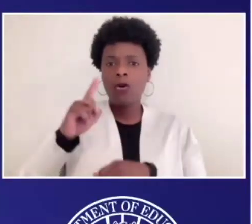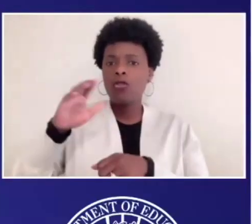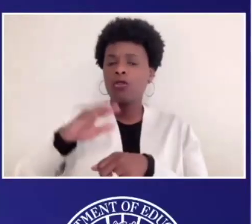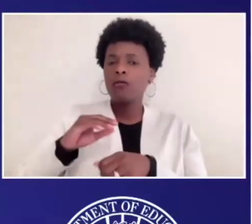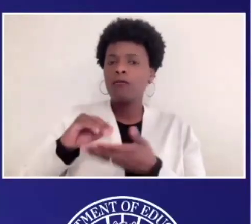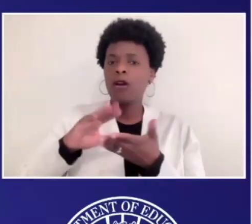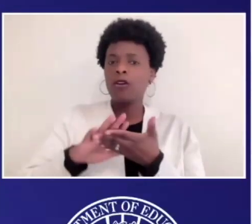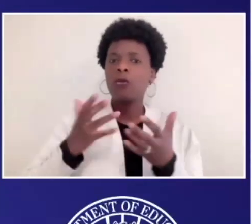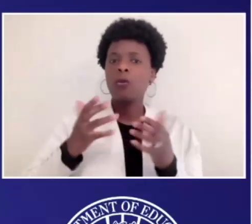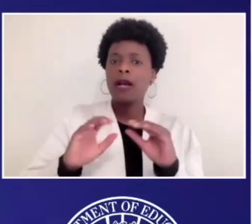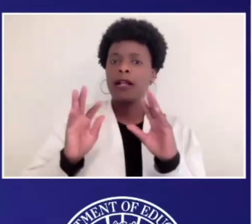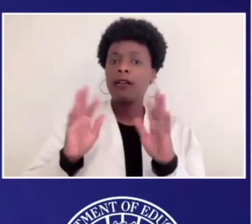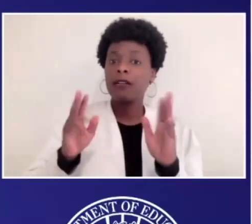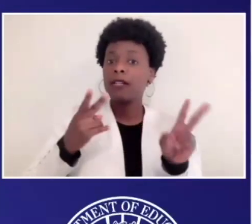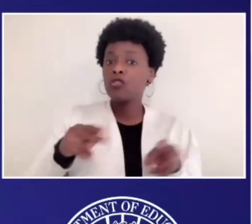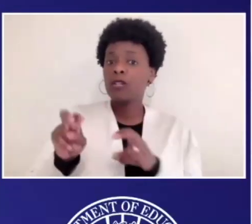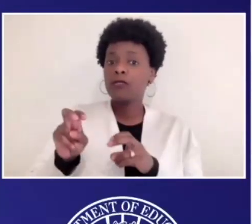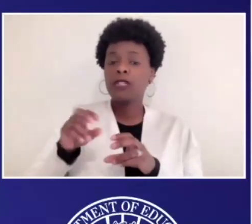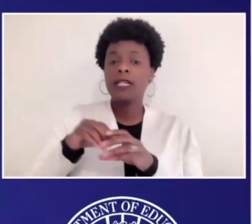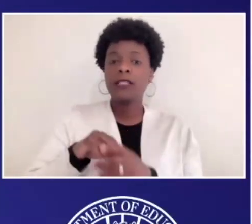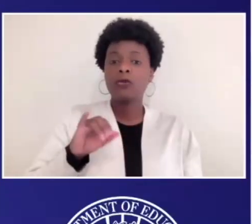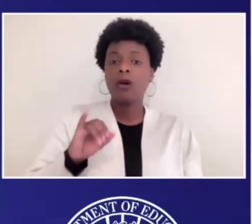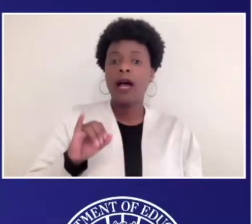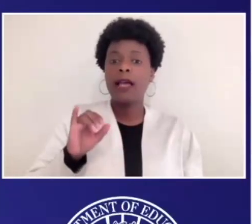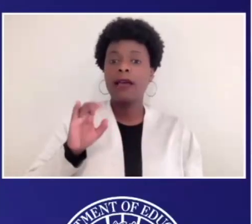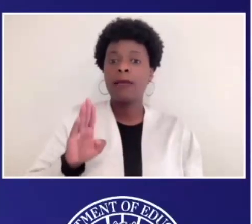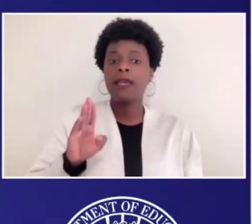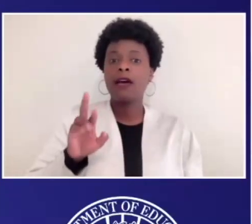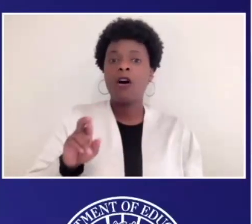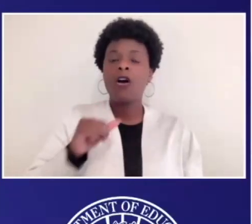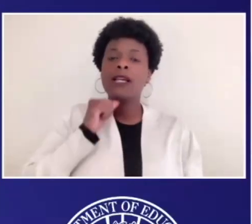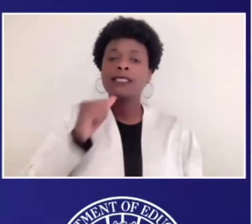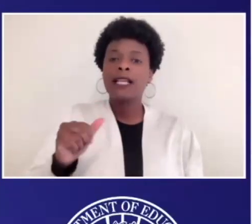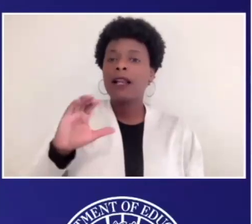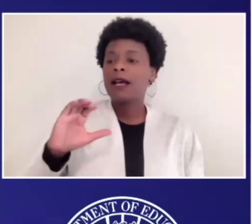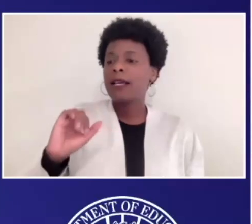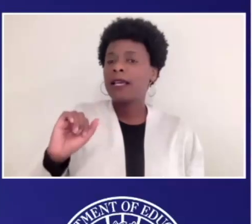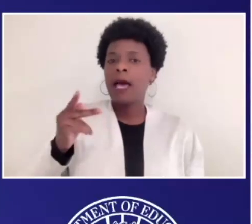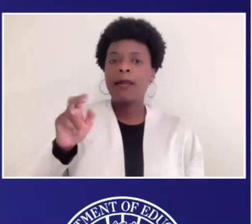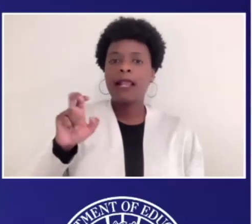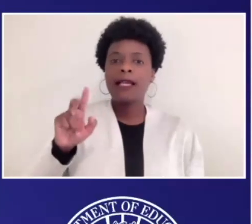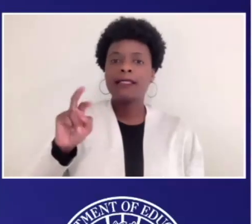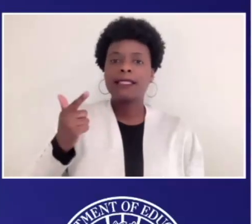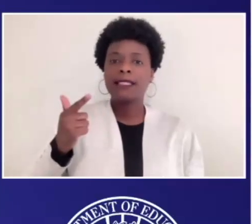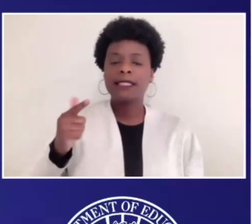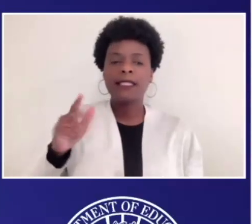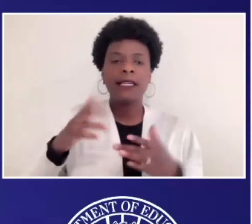that transitioning into IBR is not a capital raising capitalizing event, even if a borrower's repayment amount under a prior